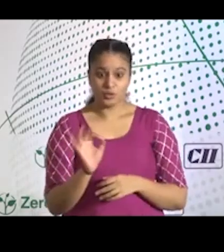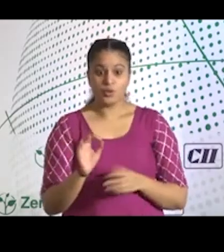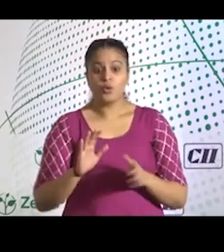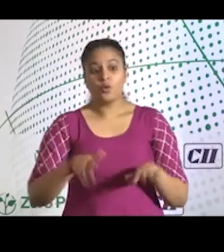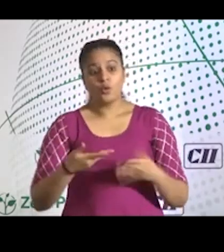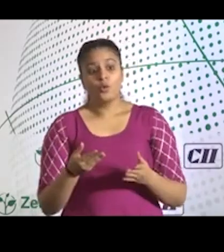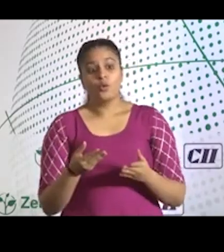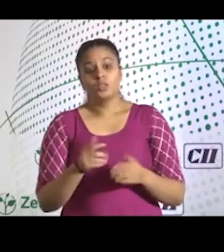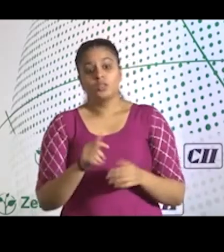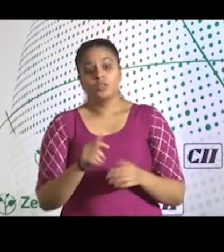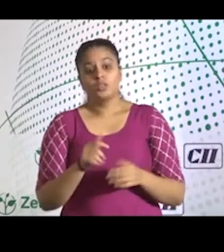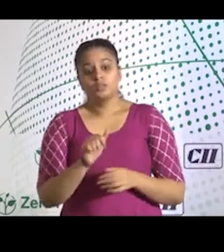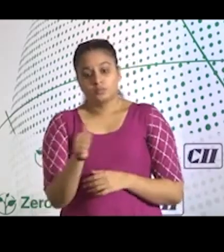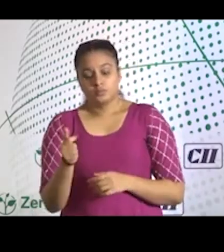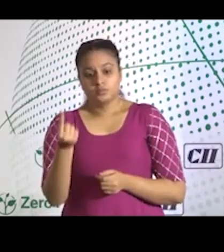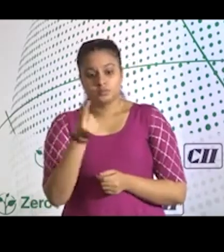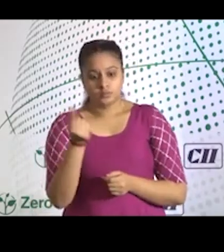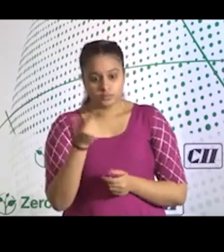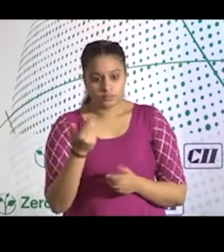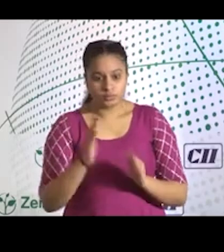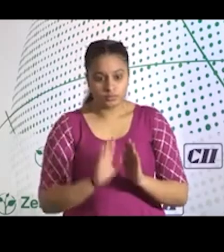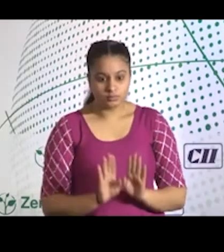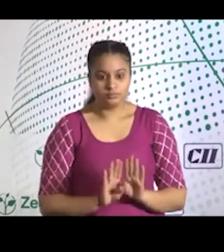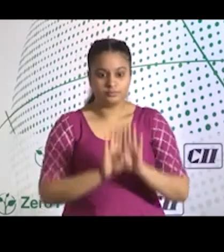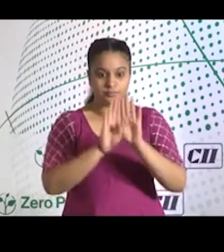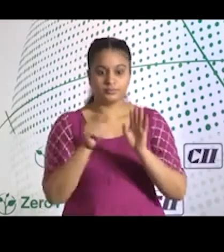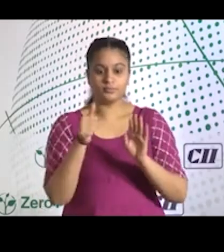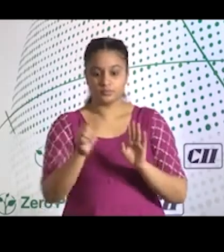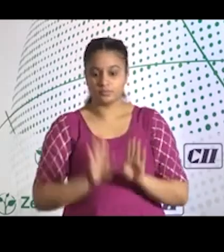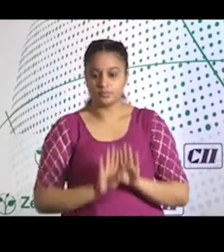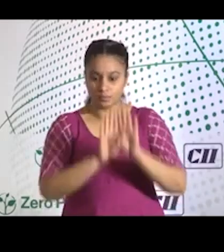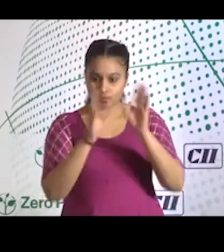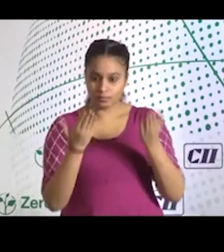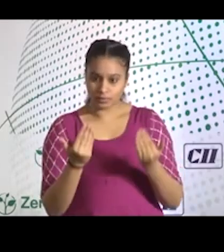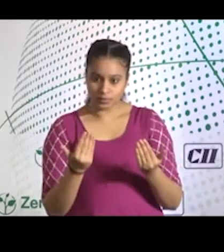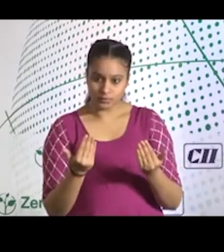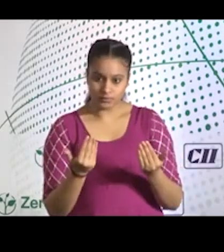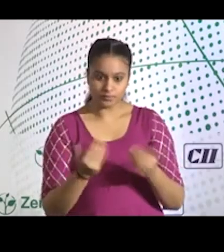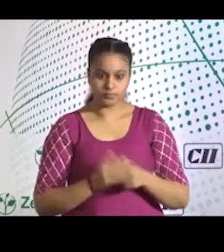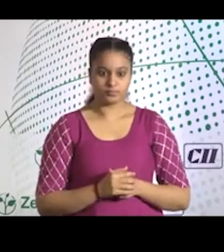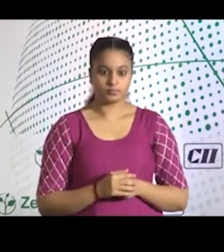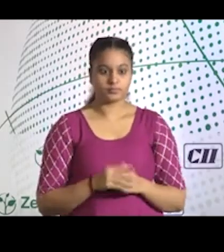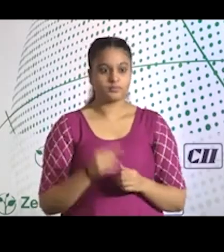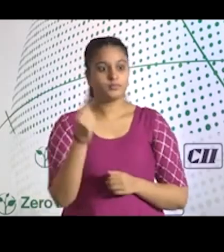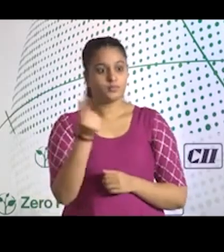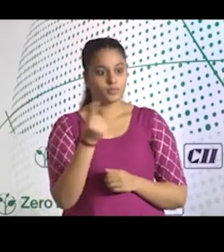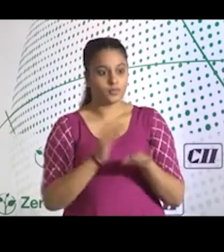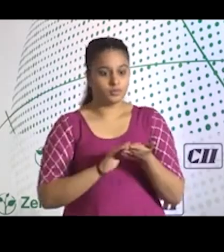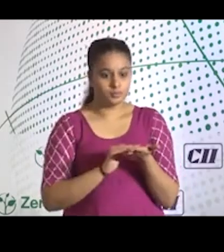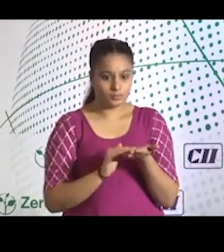using elevators where there is a they can use the Braille